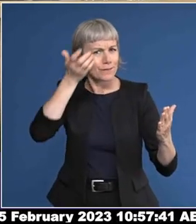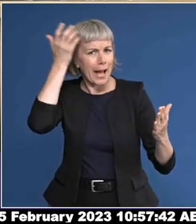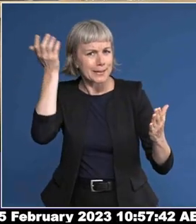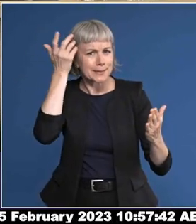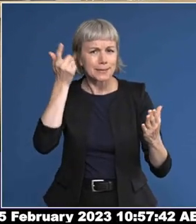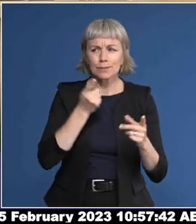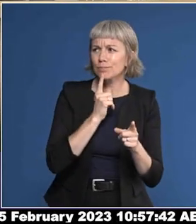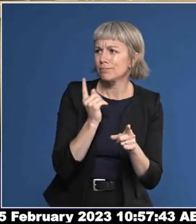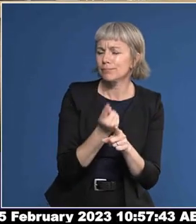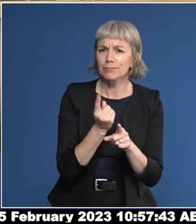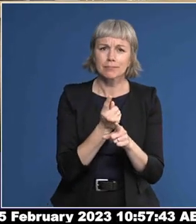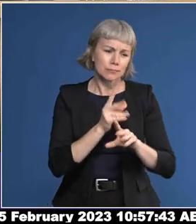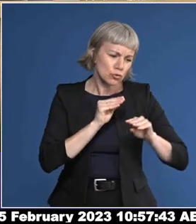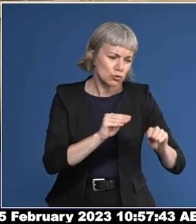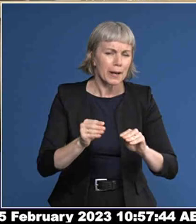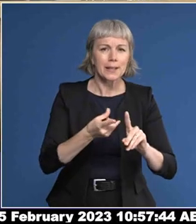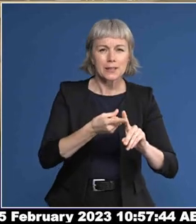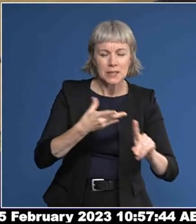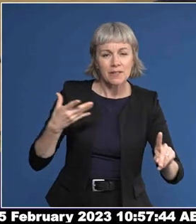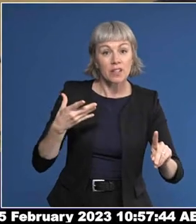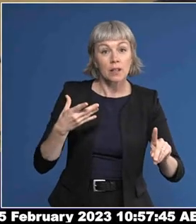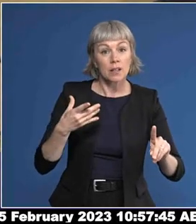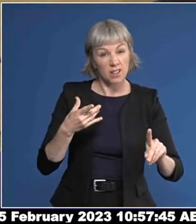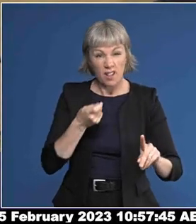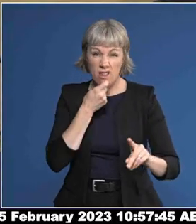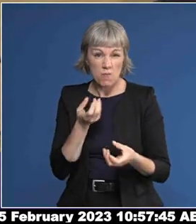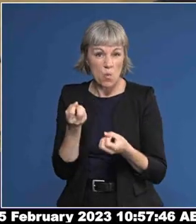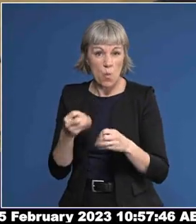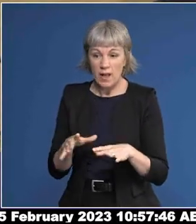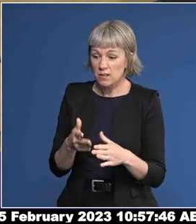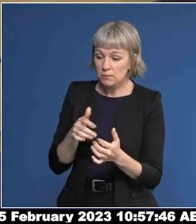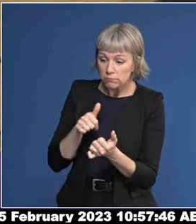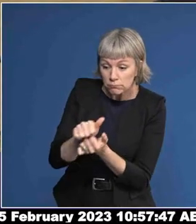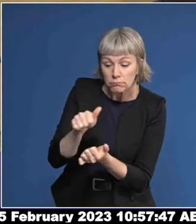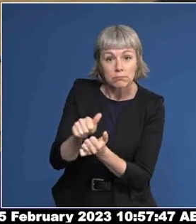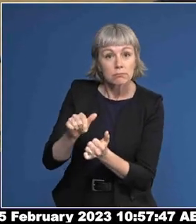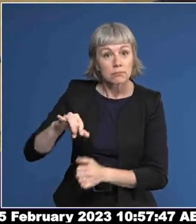things. Is that training wasted on casuals who might be with the organisation for maybe